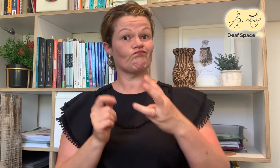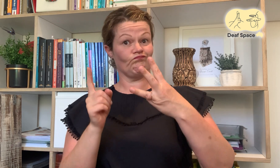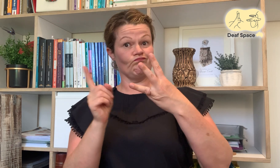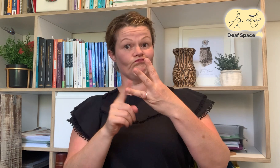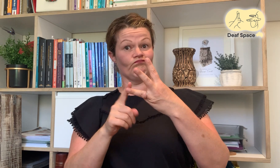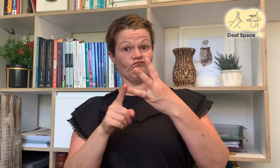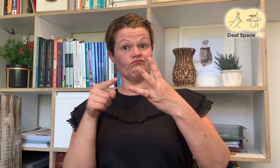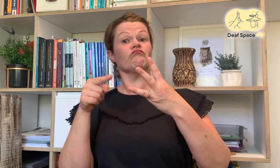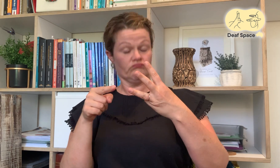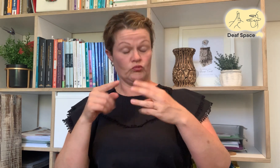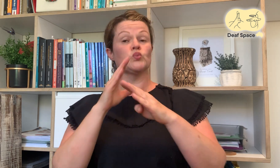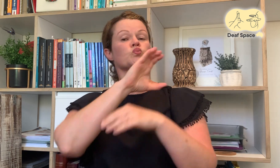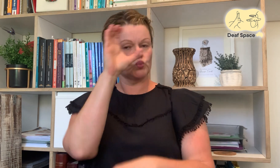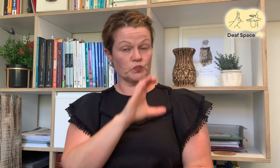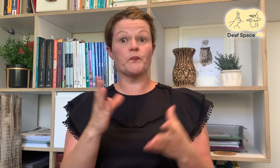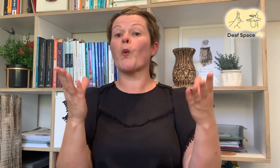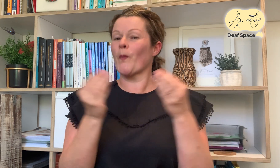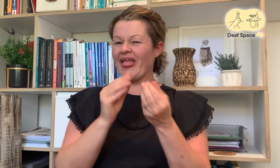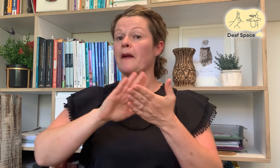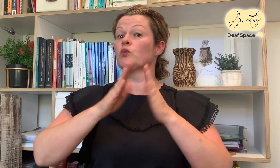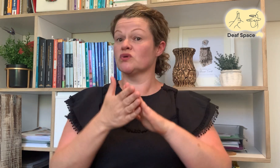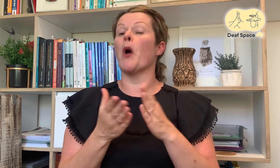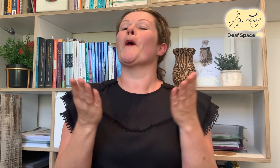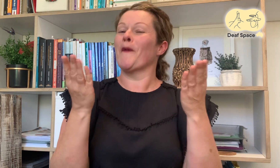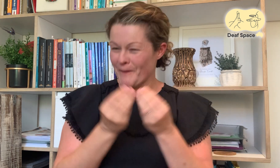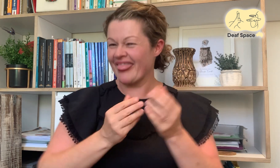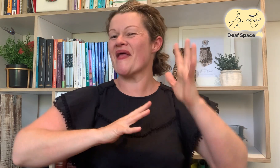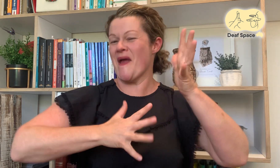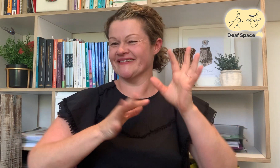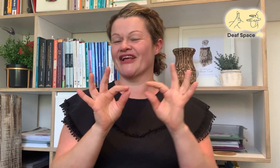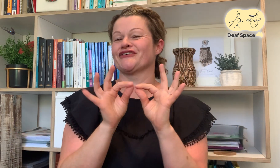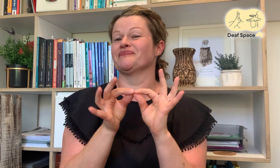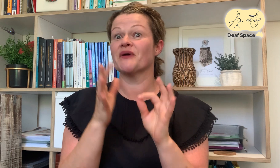The third is a general workshop with the community, with Auslan interpreters provided,